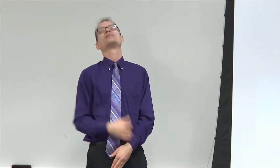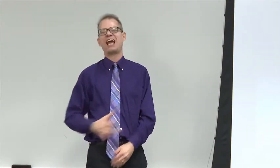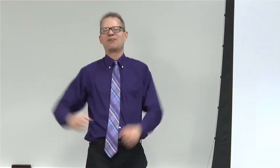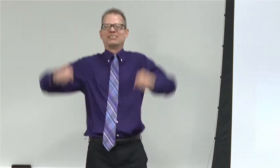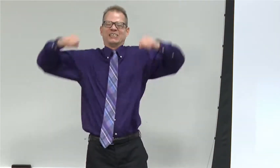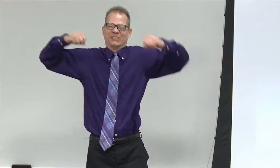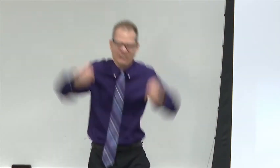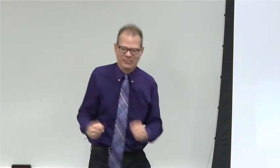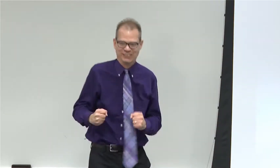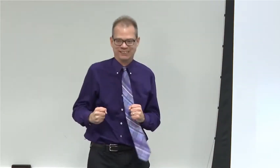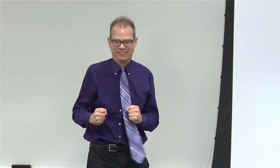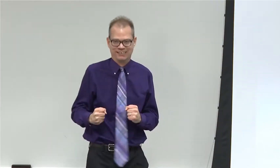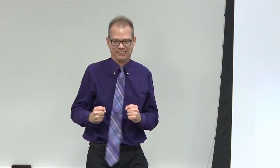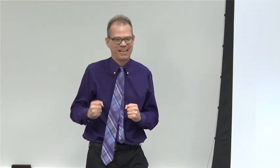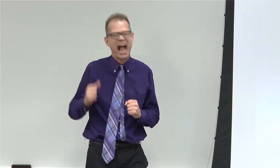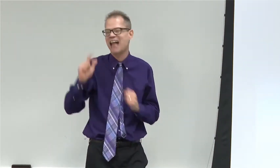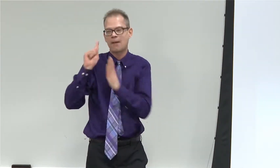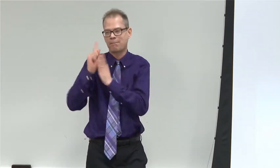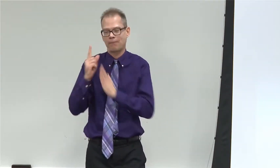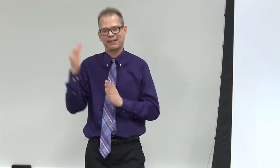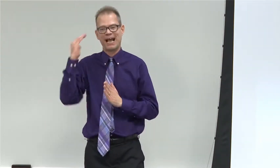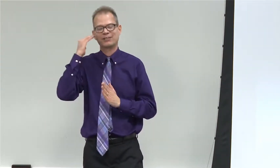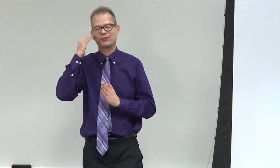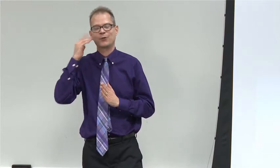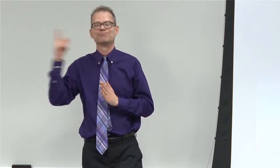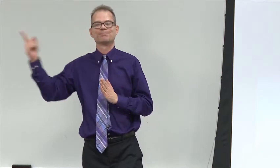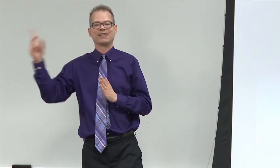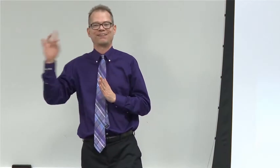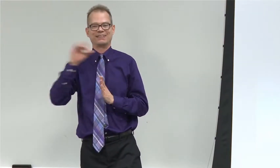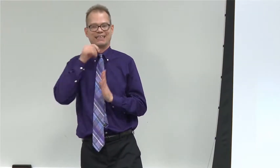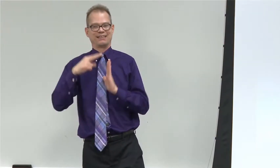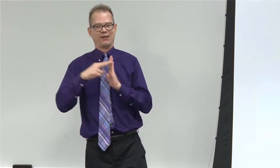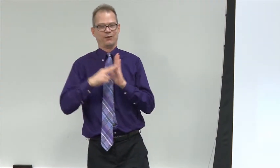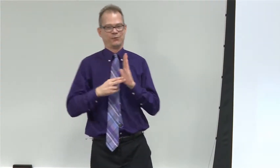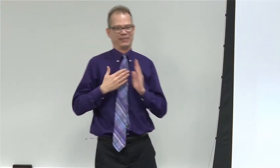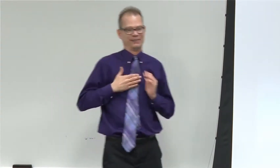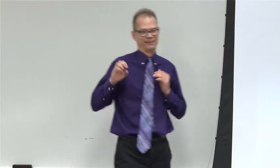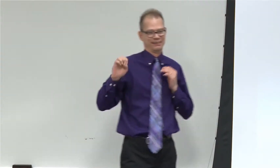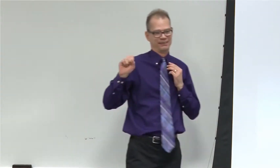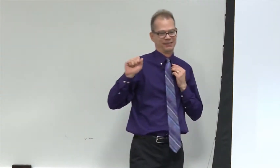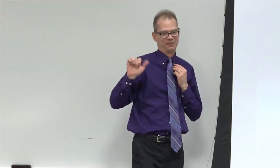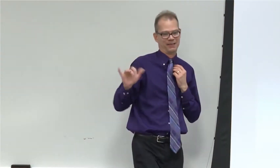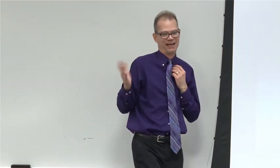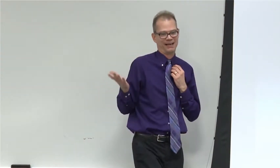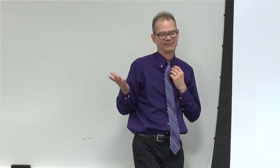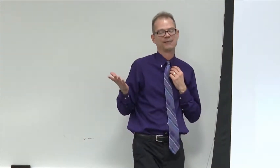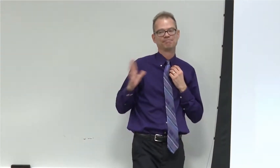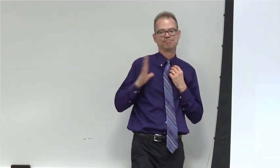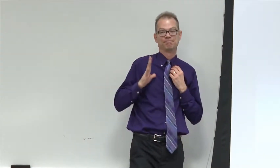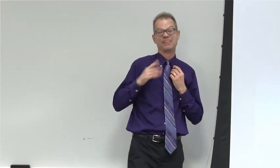No! At that moment, I knew that they hadn't read my essay.